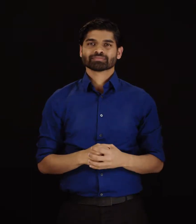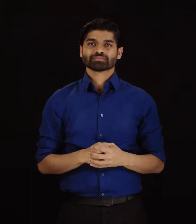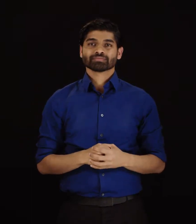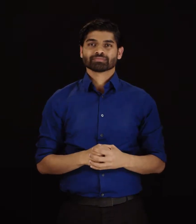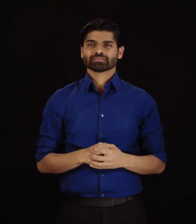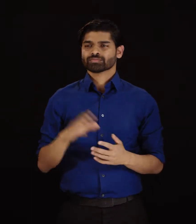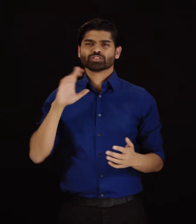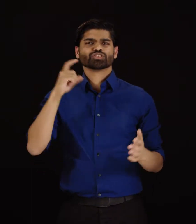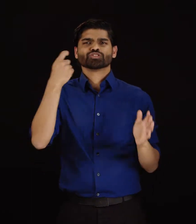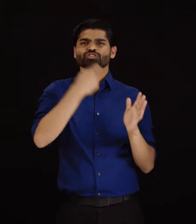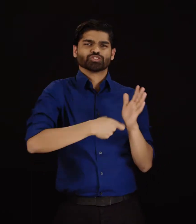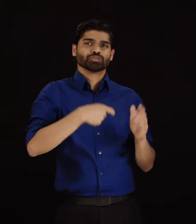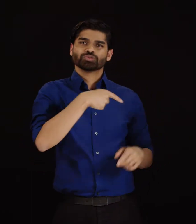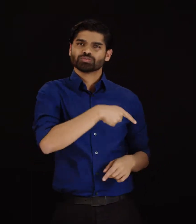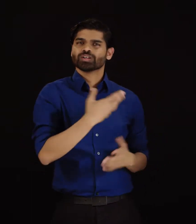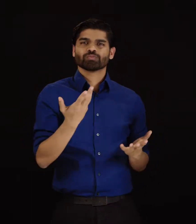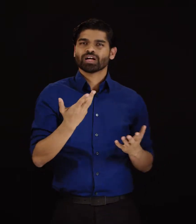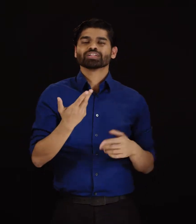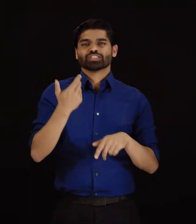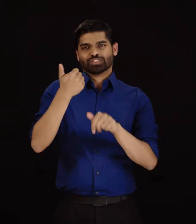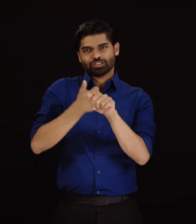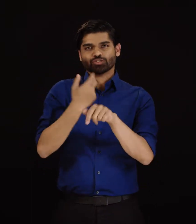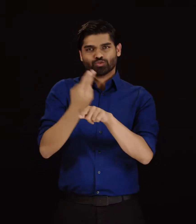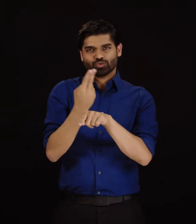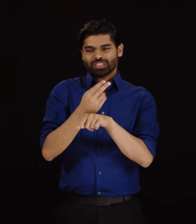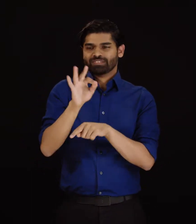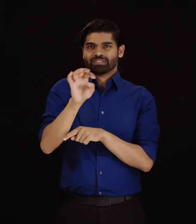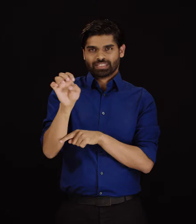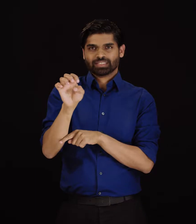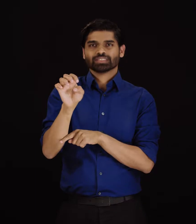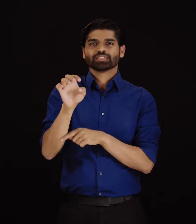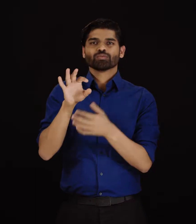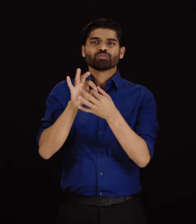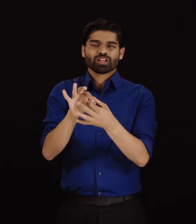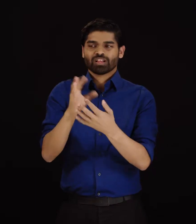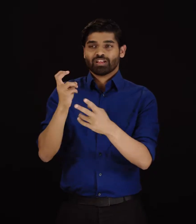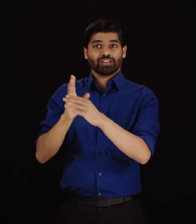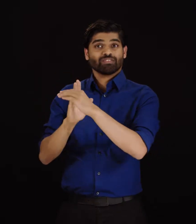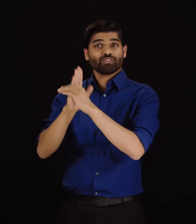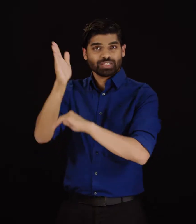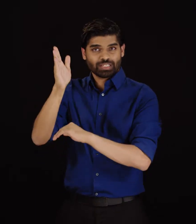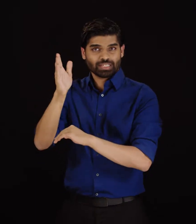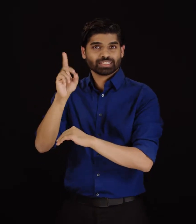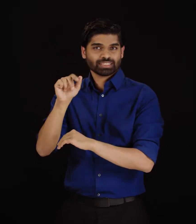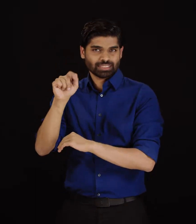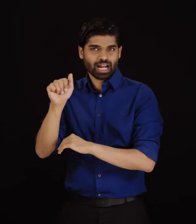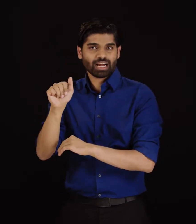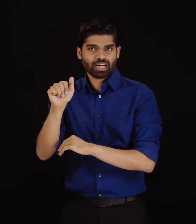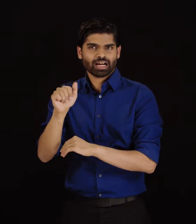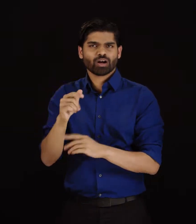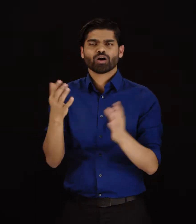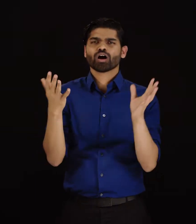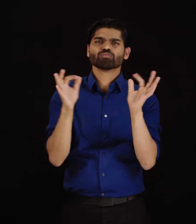authorized user expressly consents to pay additional charges. In these instances, the price of a data add-on will